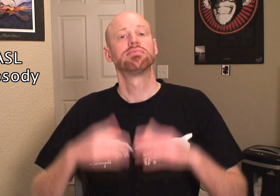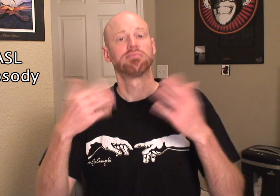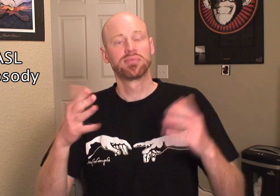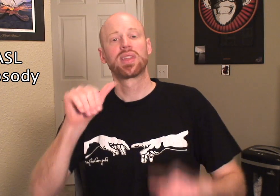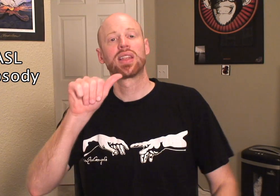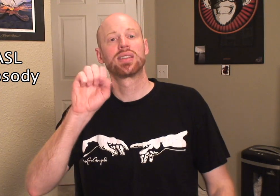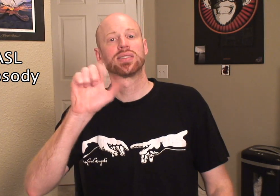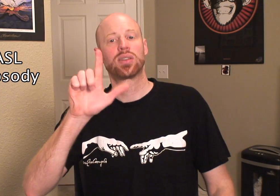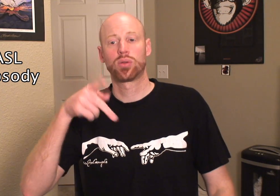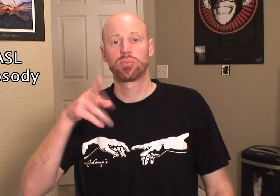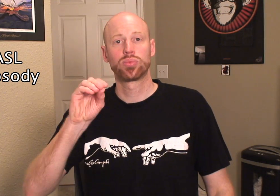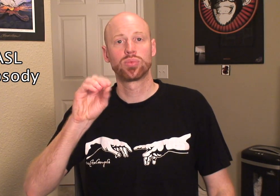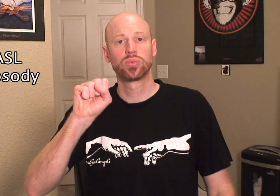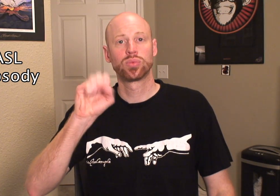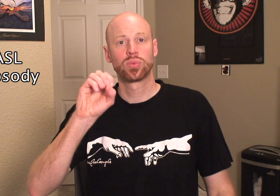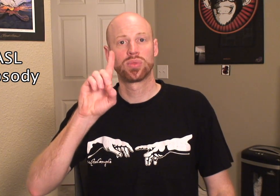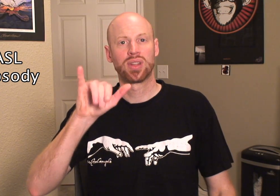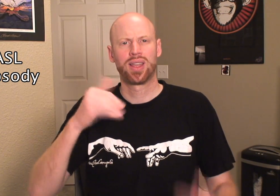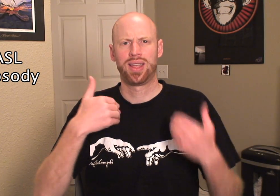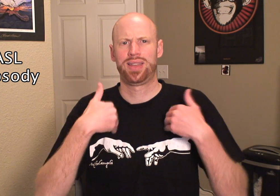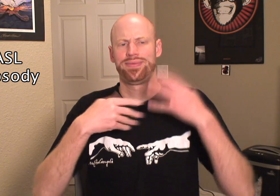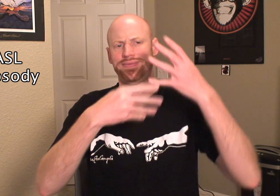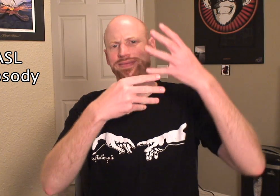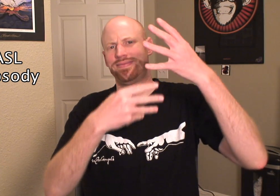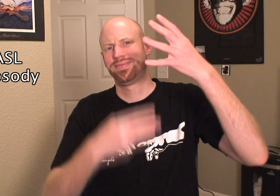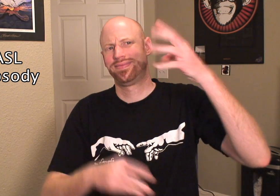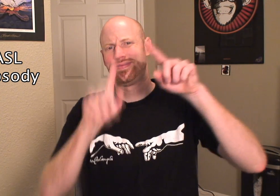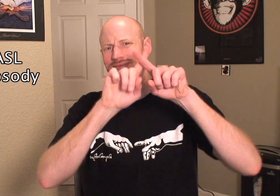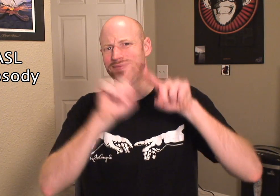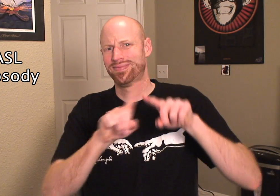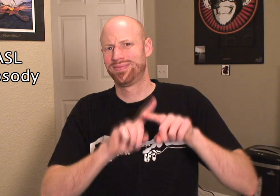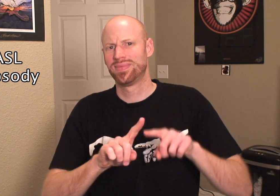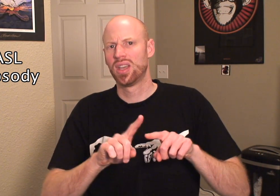While ASL prosody incorporates many elements,